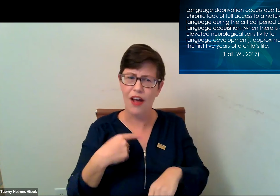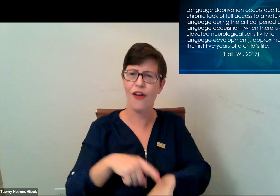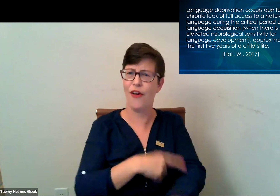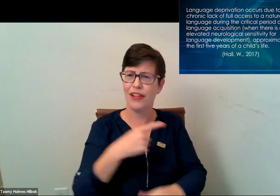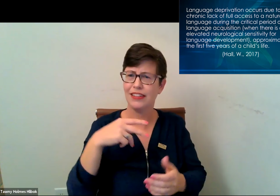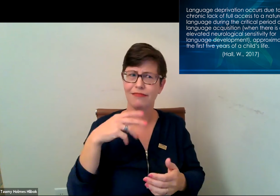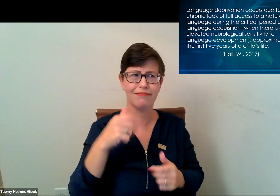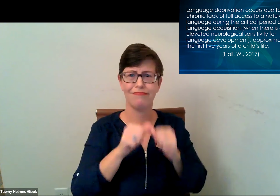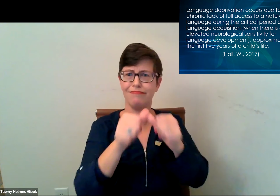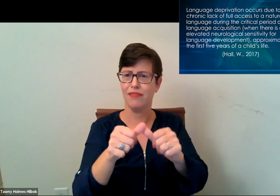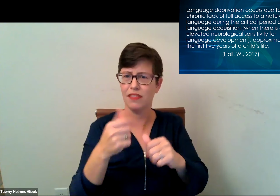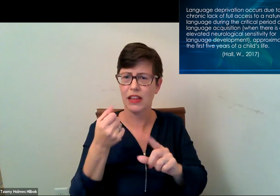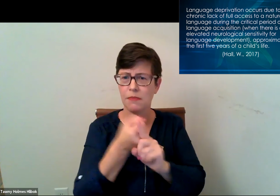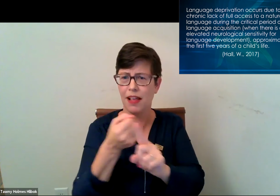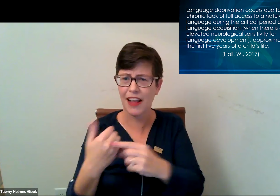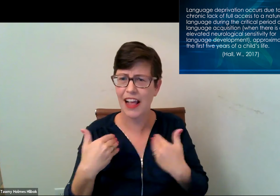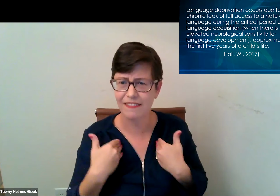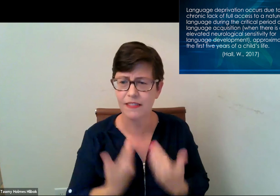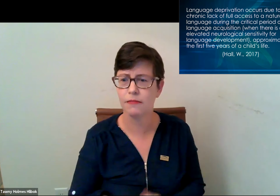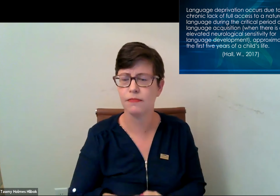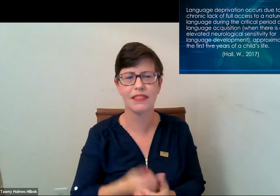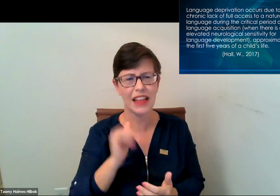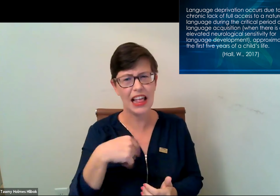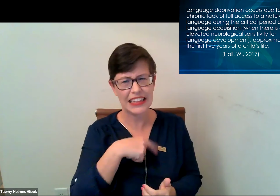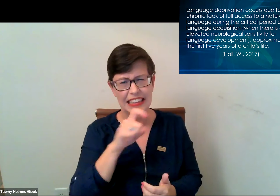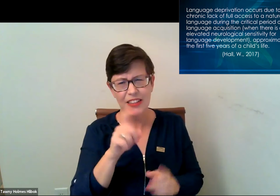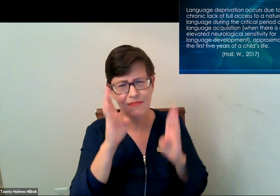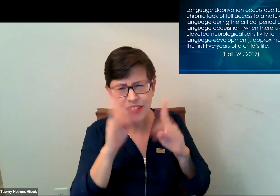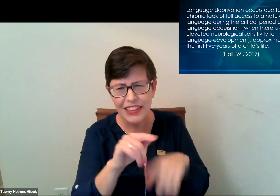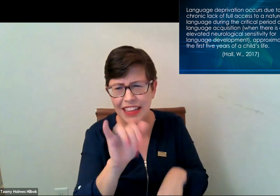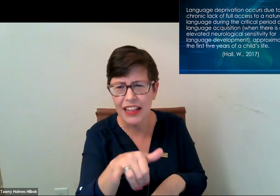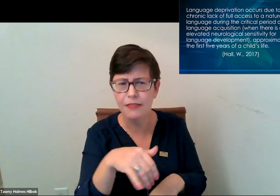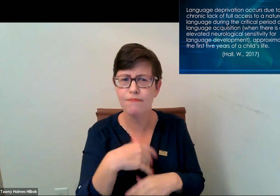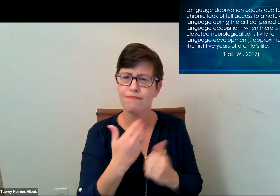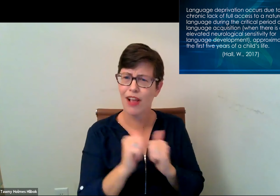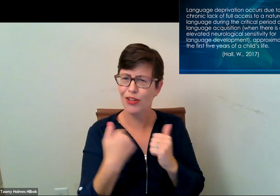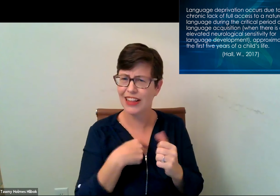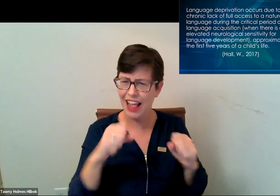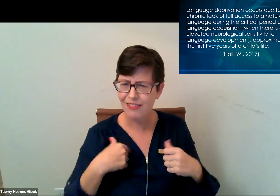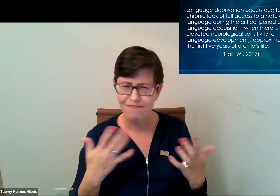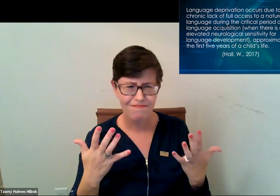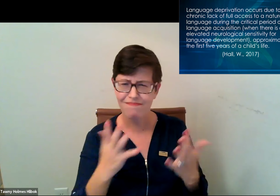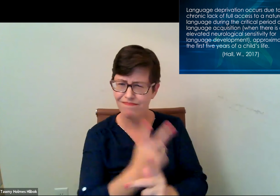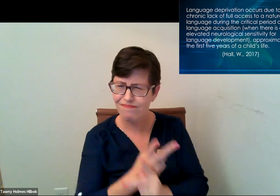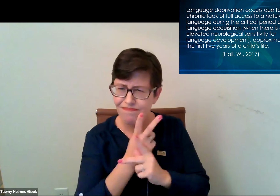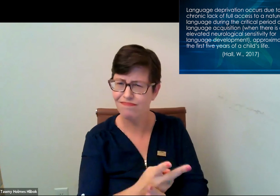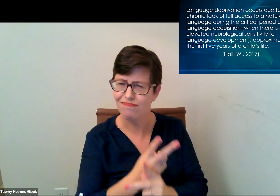but if you can imagine the long time of this persistent in the persistent impact this language deprivation has on the individual.